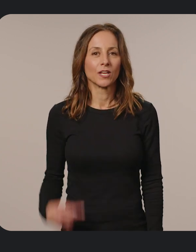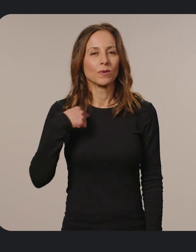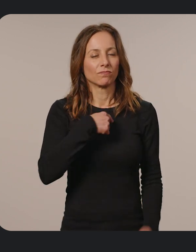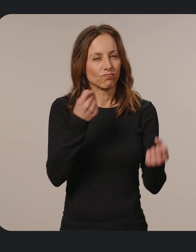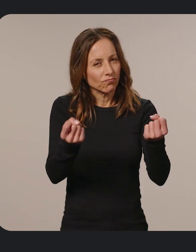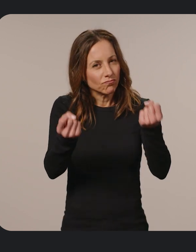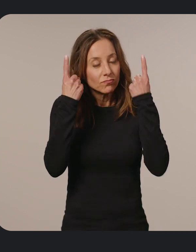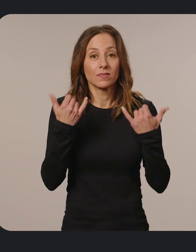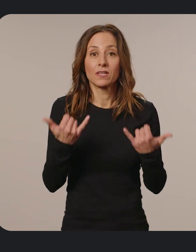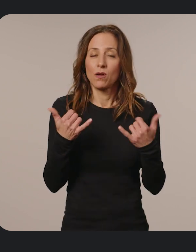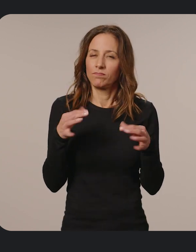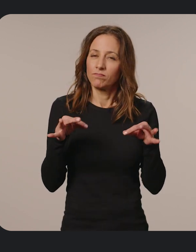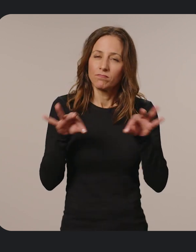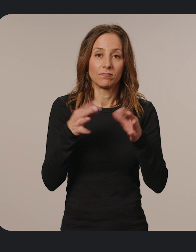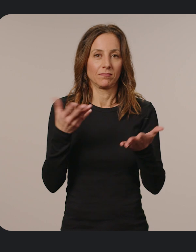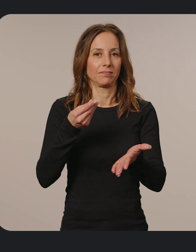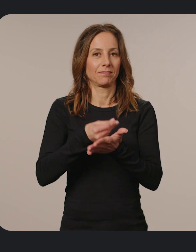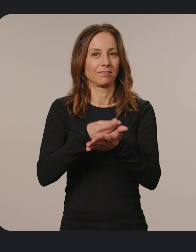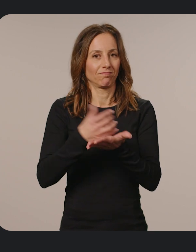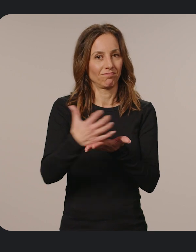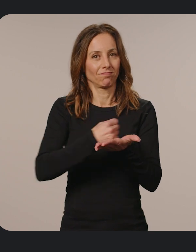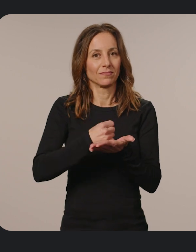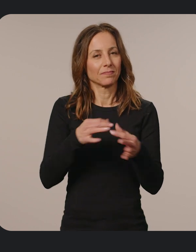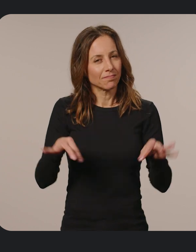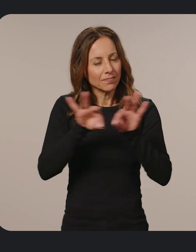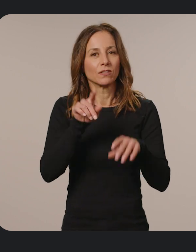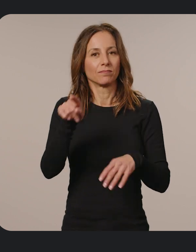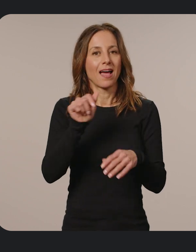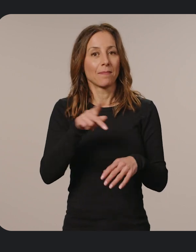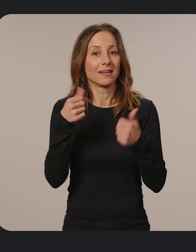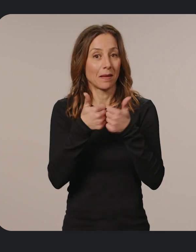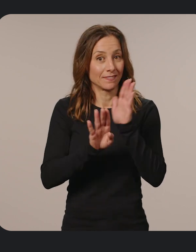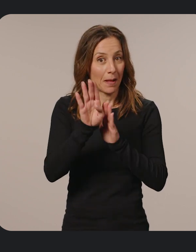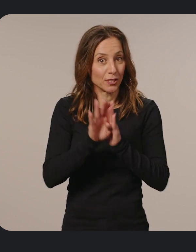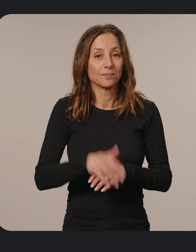We understand that now more than ever, the bottom line really matters to app and game developers.